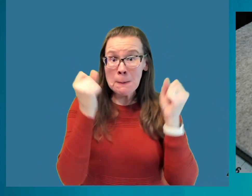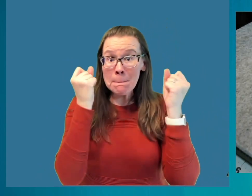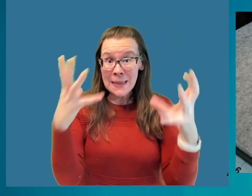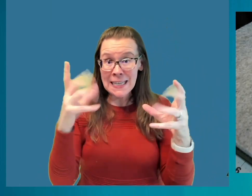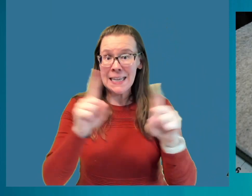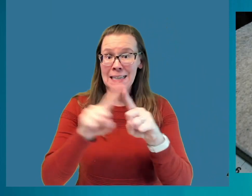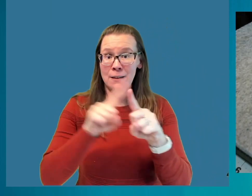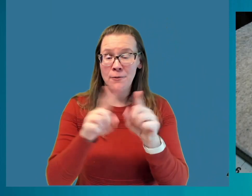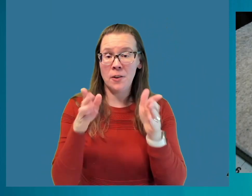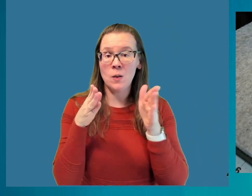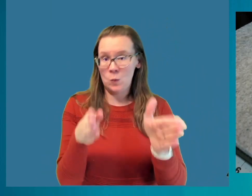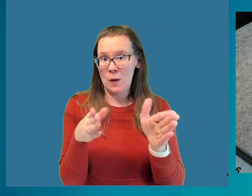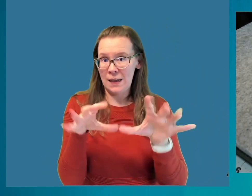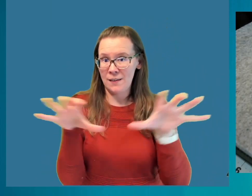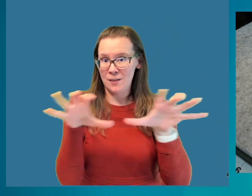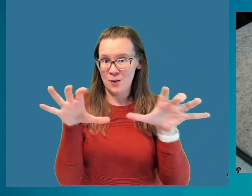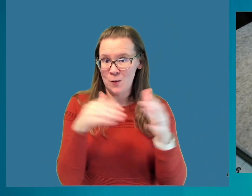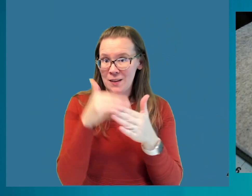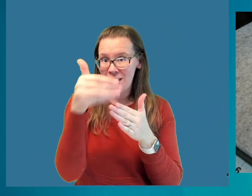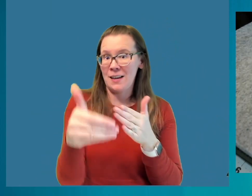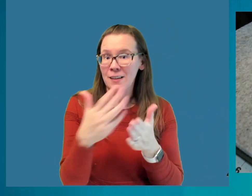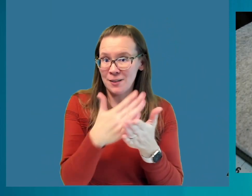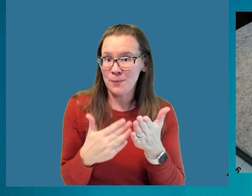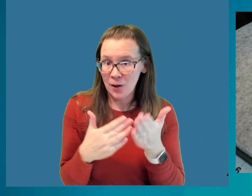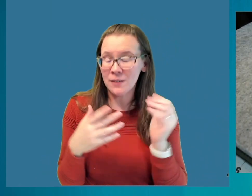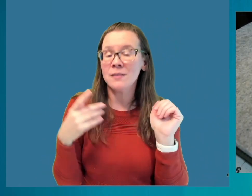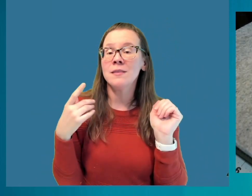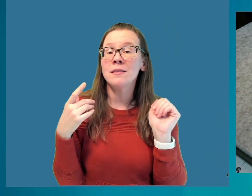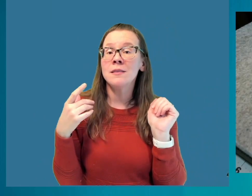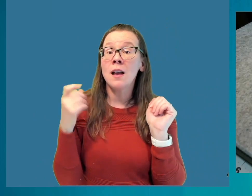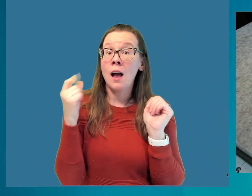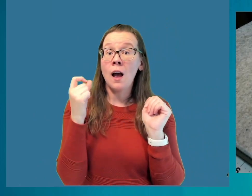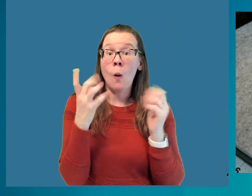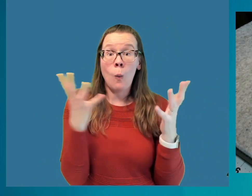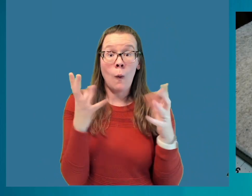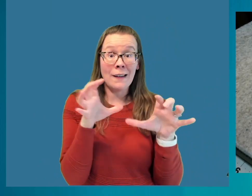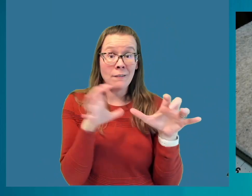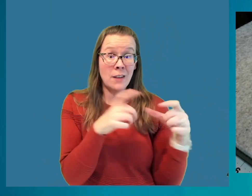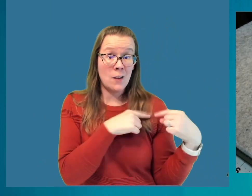And so now, um, there are actually many different ways to do the next part. And